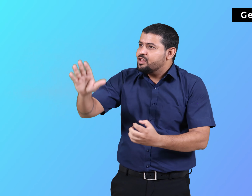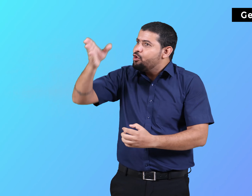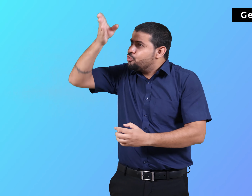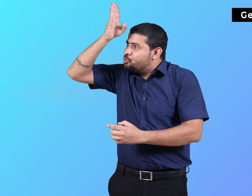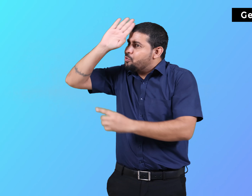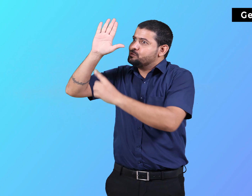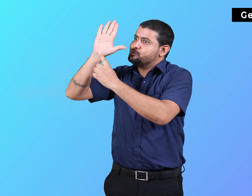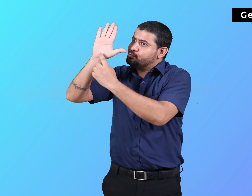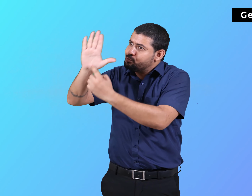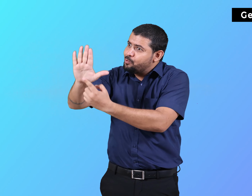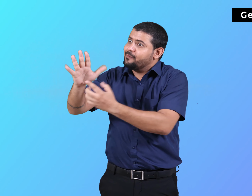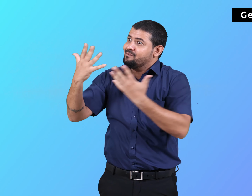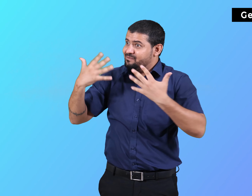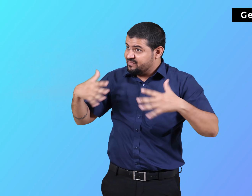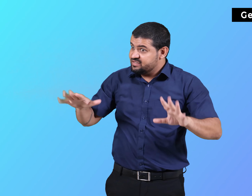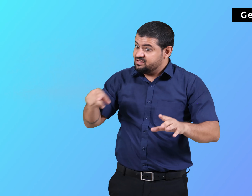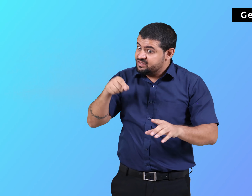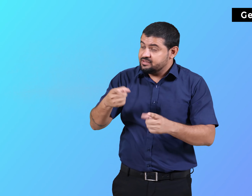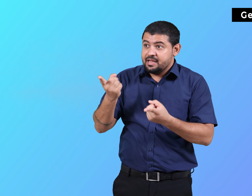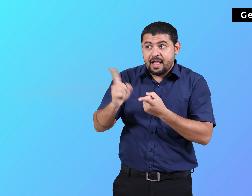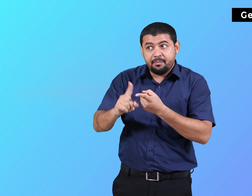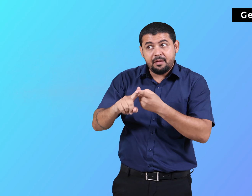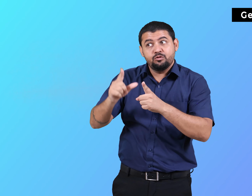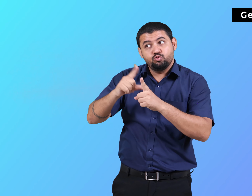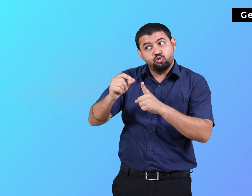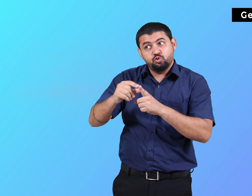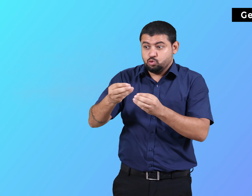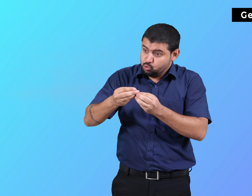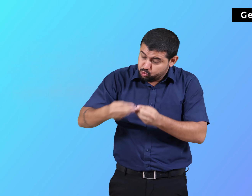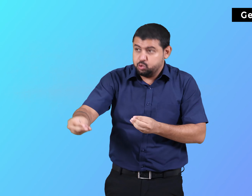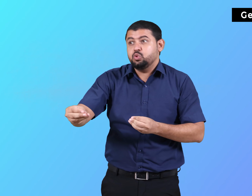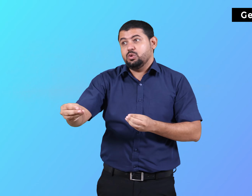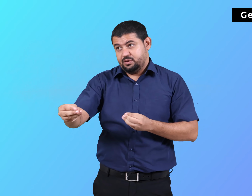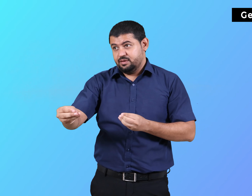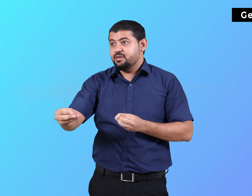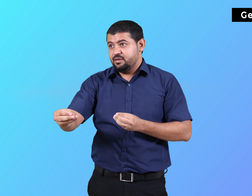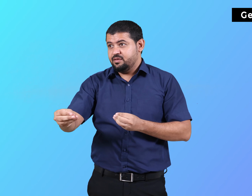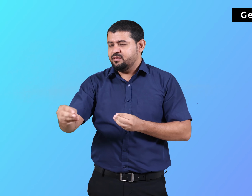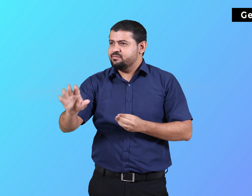This will happen just as I said. God has shown you in these dreams what he is planning to do.